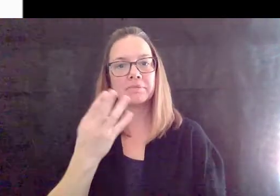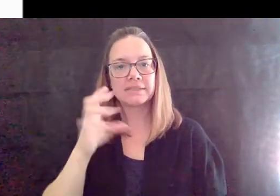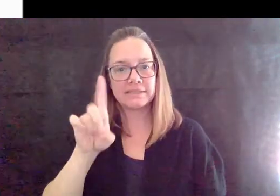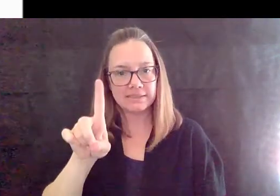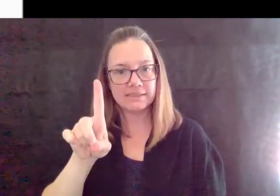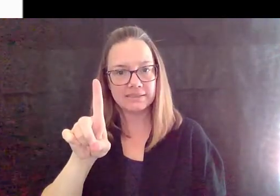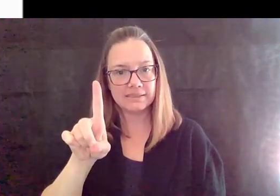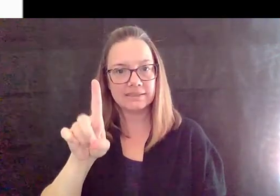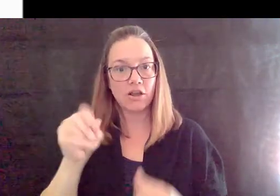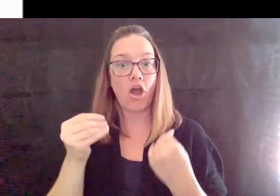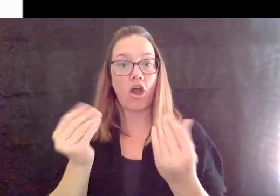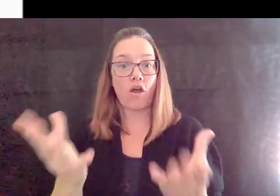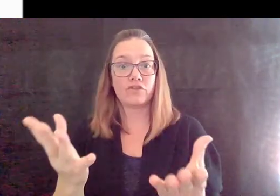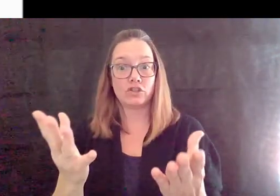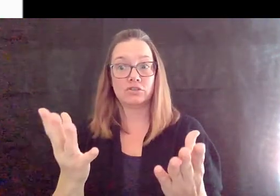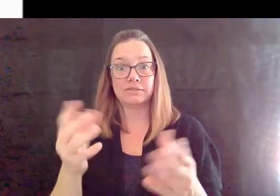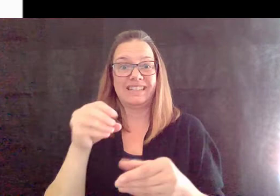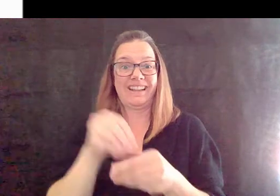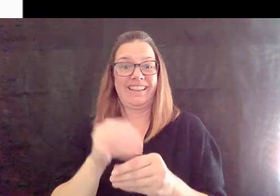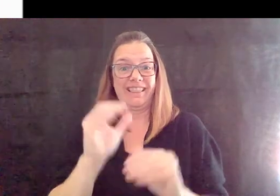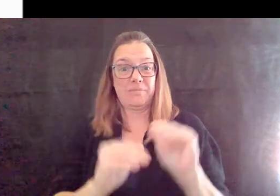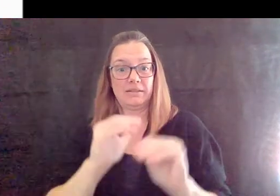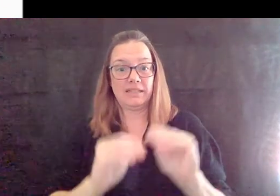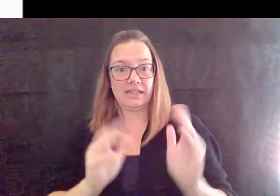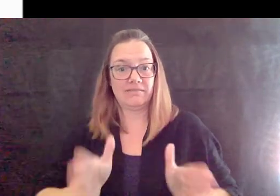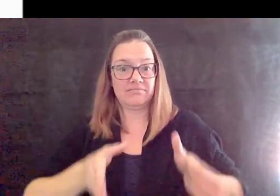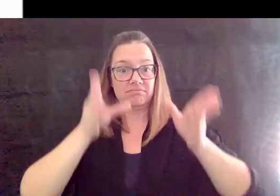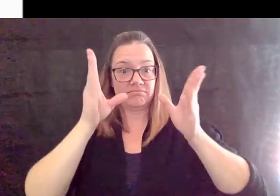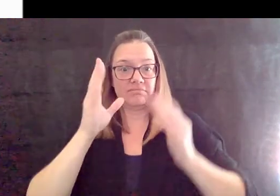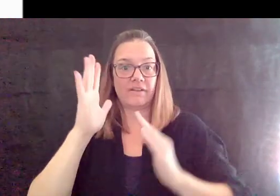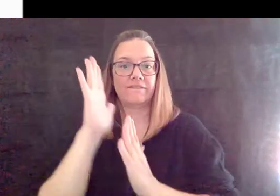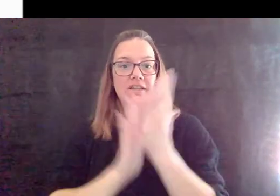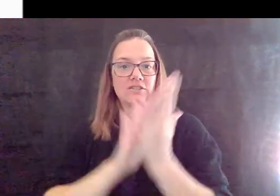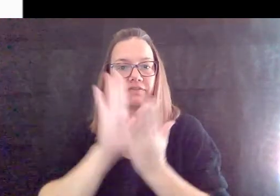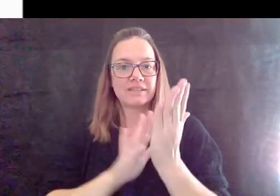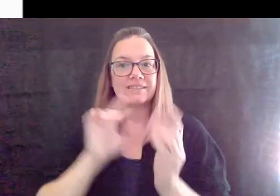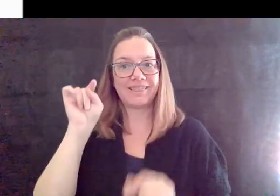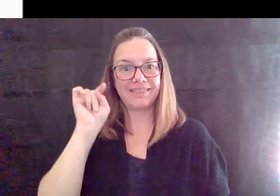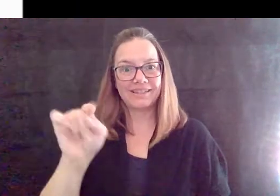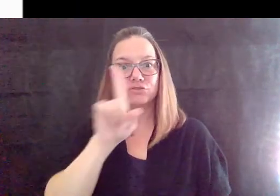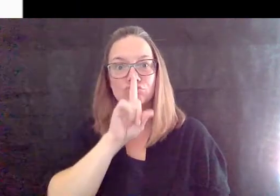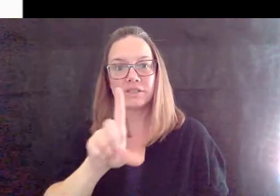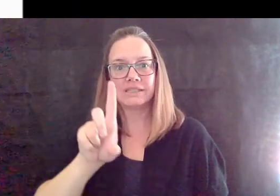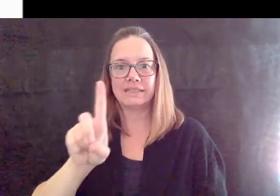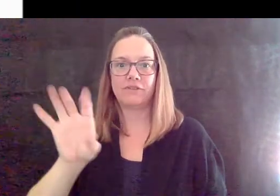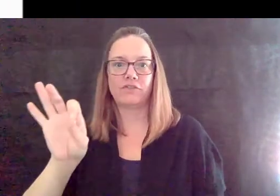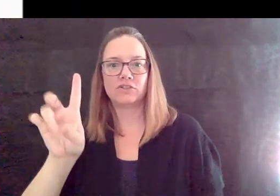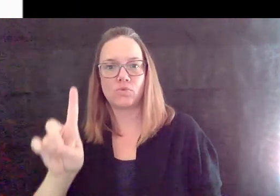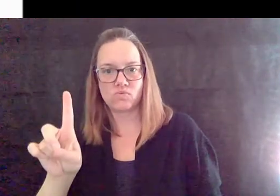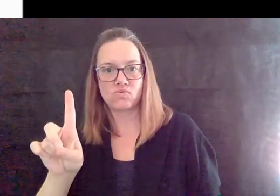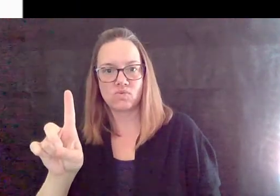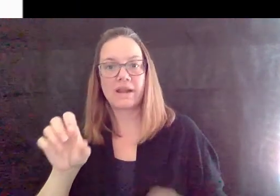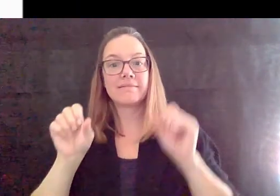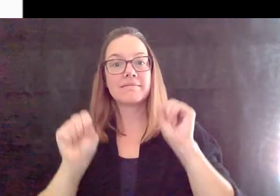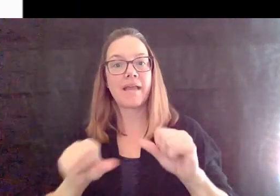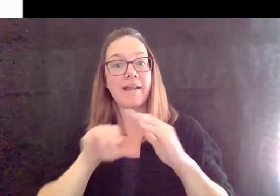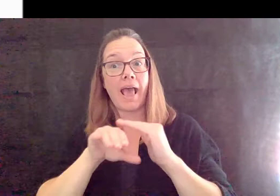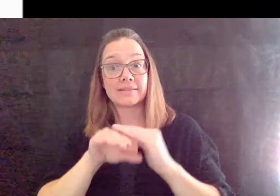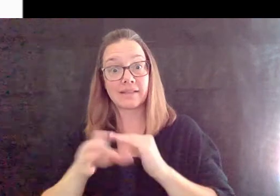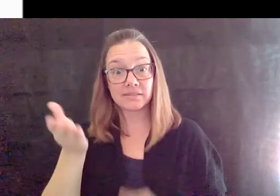offers brick and mortar to help engage people. So this really is a digital front. Some of it they can access right out here.